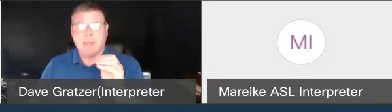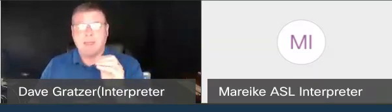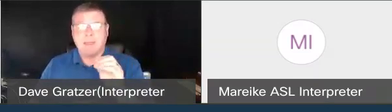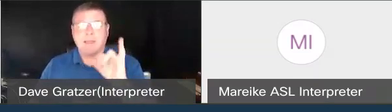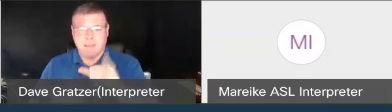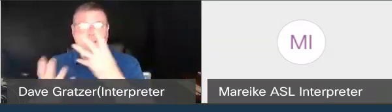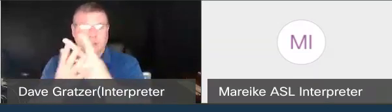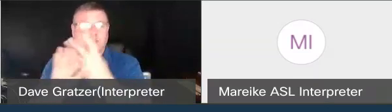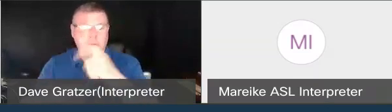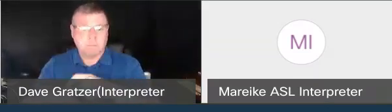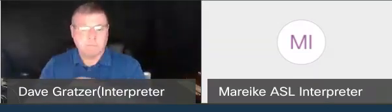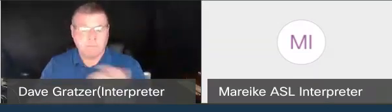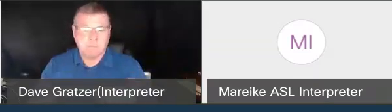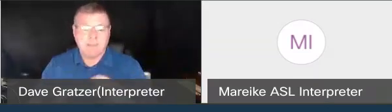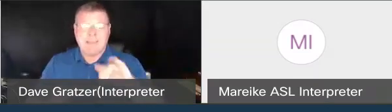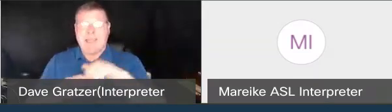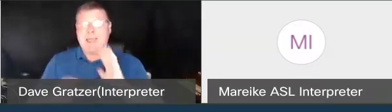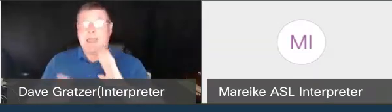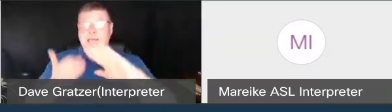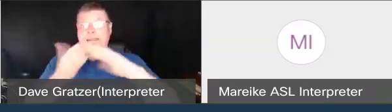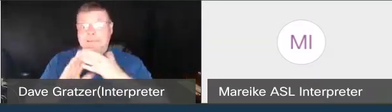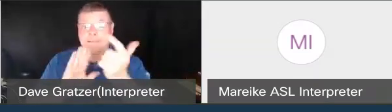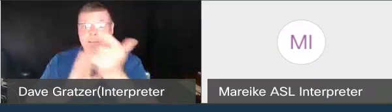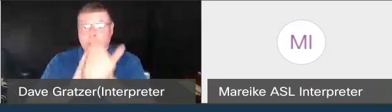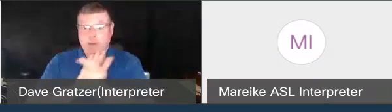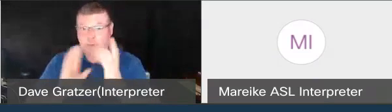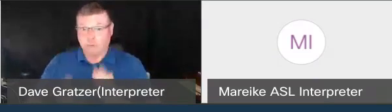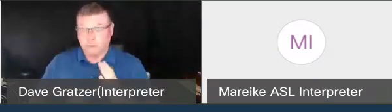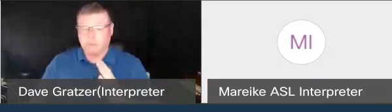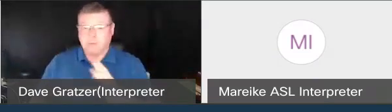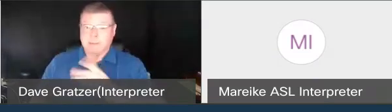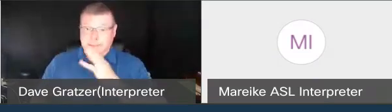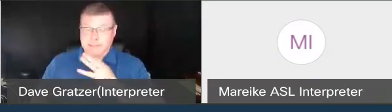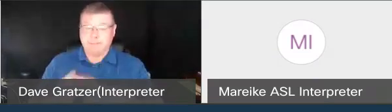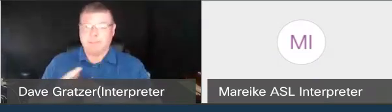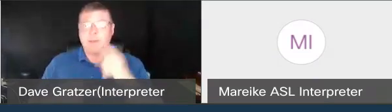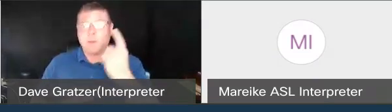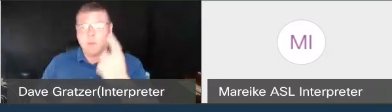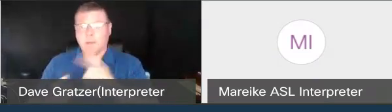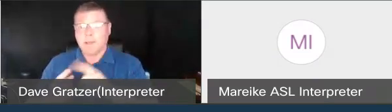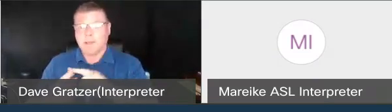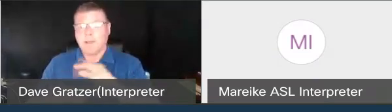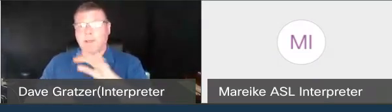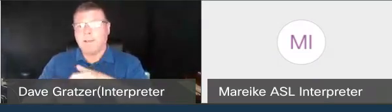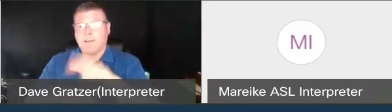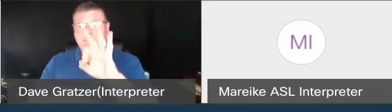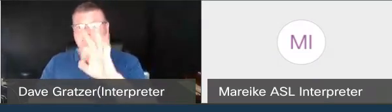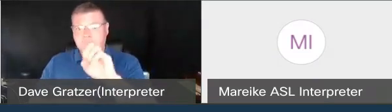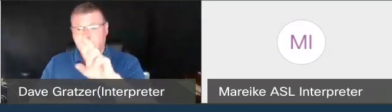And so the way our city attorney has framed it, is that, they are either one being released or furloughed on their sentence to go to treatment.